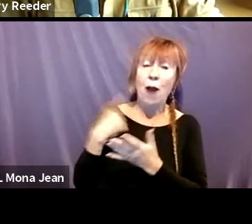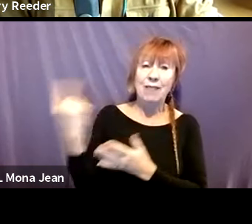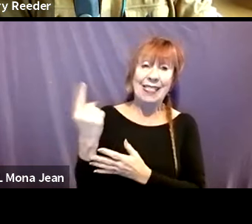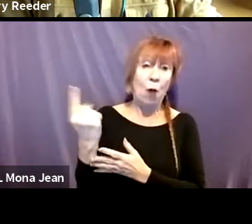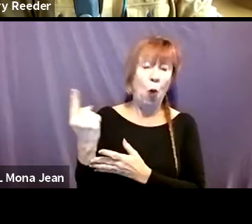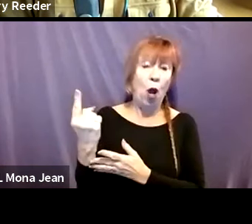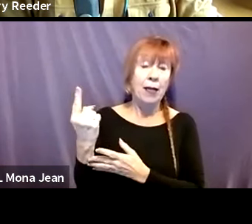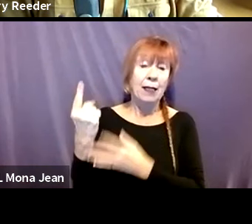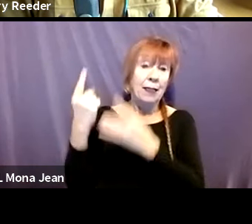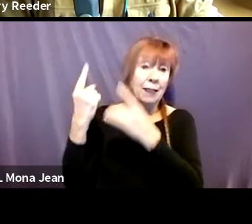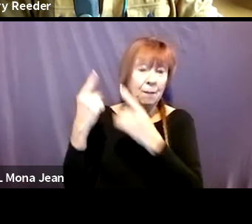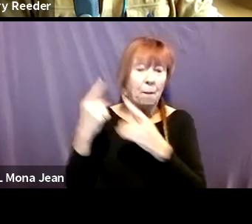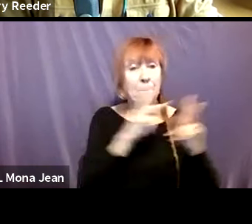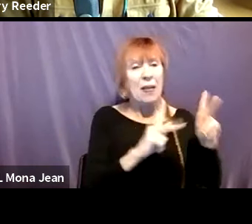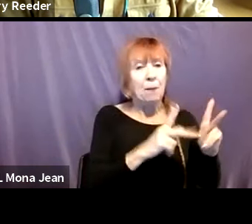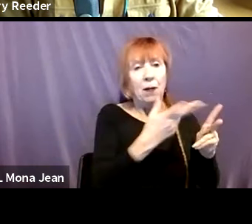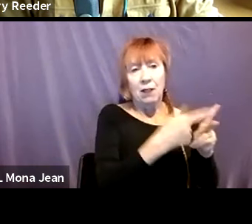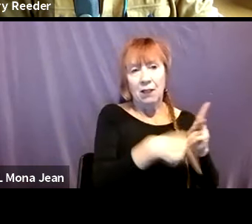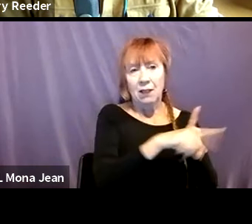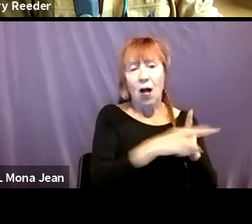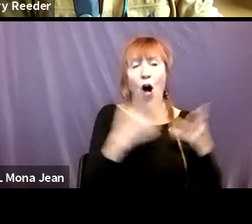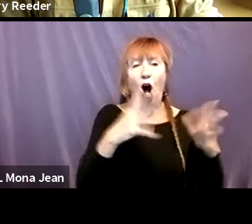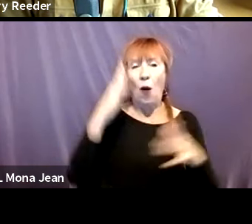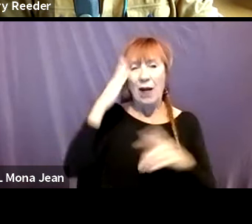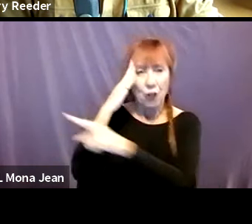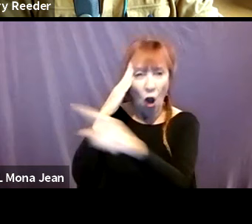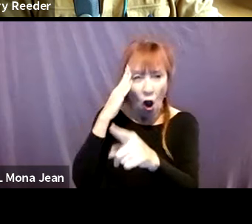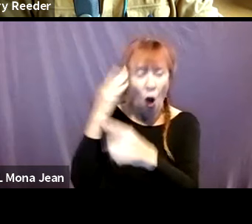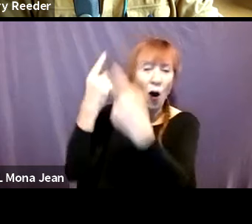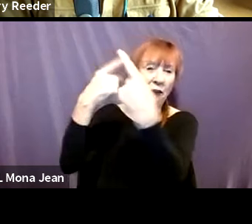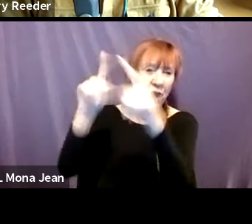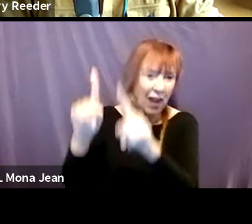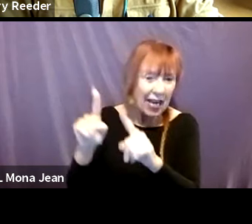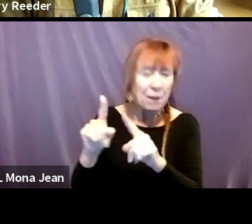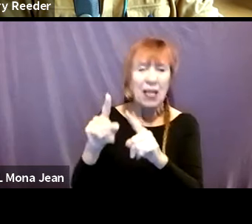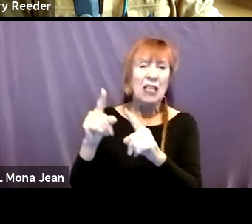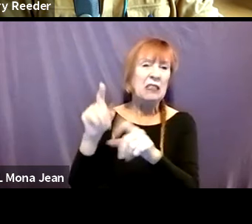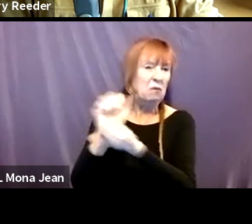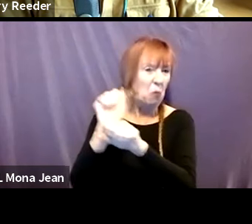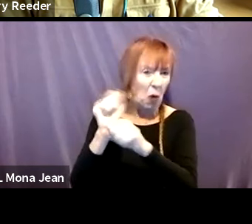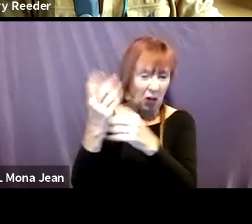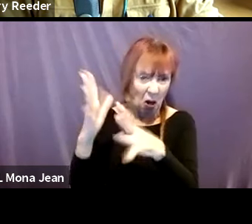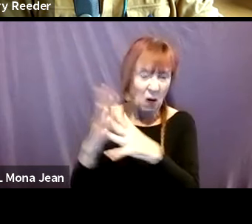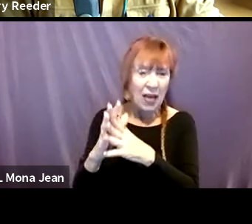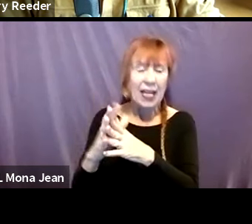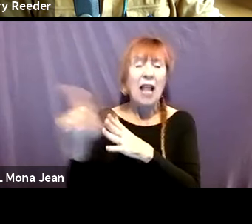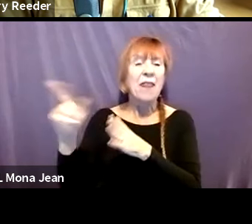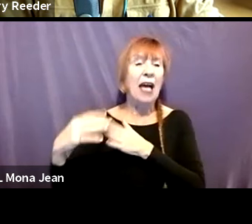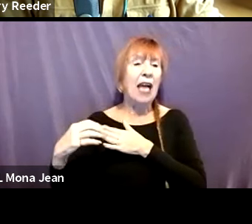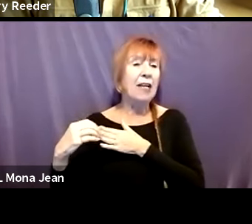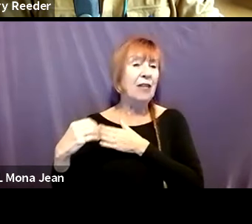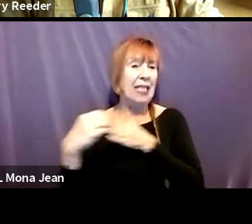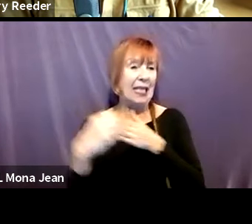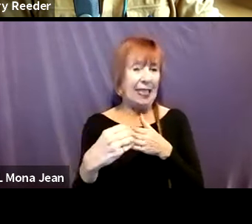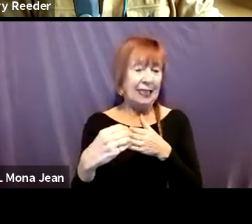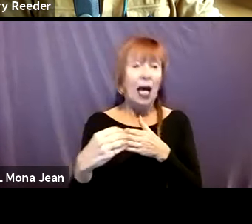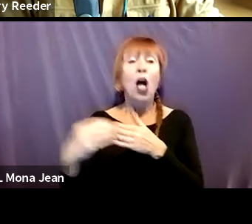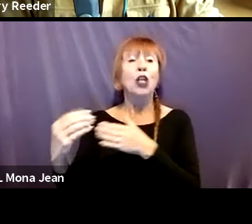who people already know that's been doing it for a while, sort of leading the charge. And so then in the room, you know,